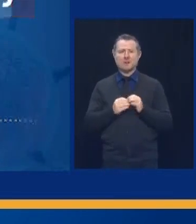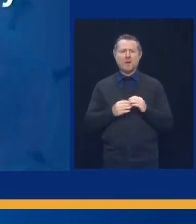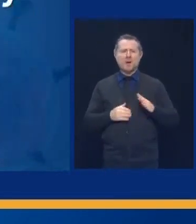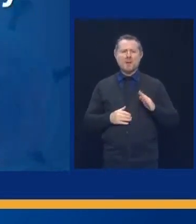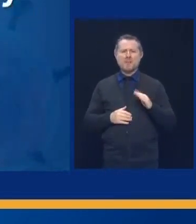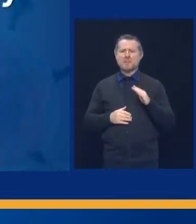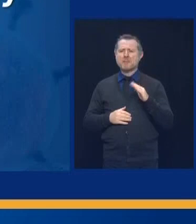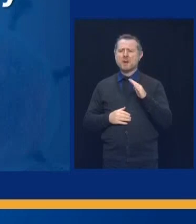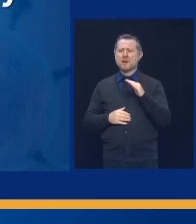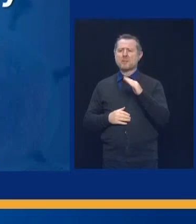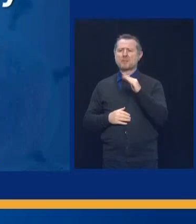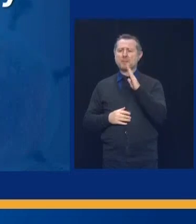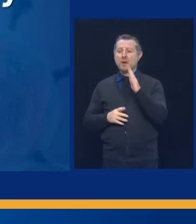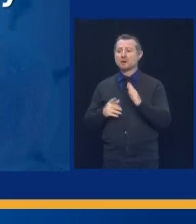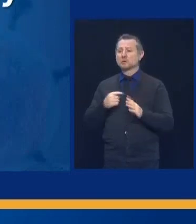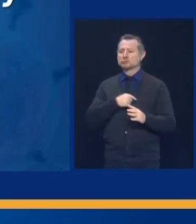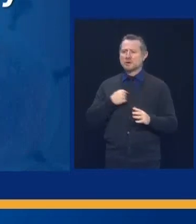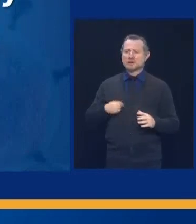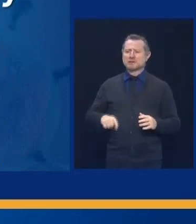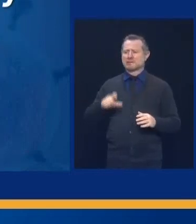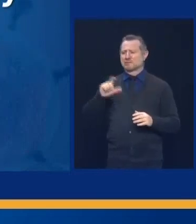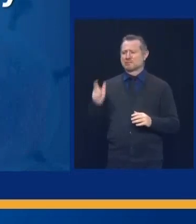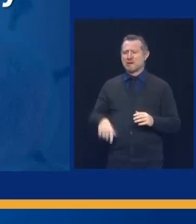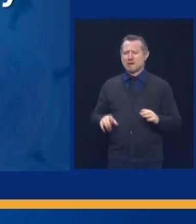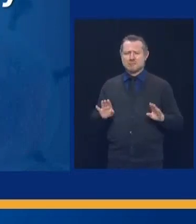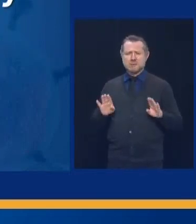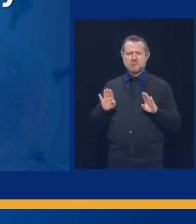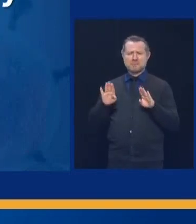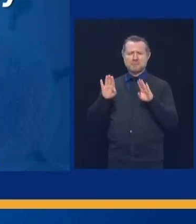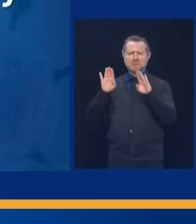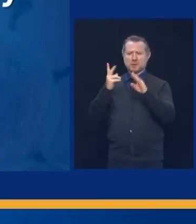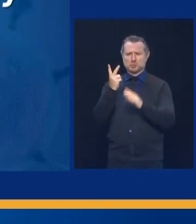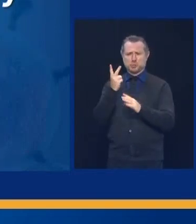DIE. THEY'RE WATCHING WHAT HAPPENED IN CHINE 2345 AND ITALY AT THE TIME AND YOU SAW THAT NUMBER